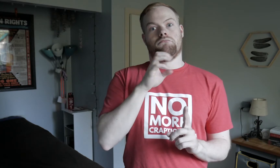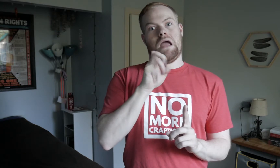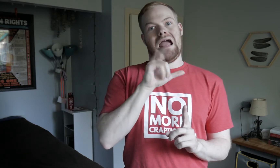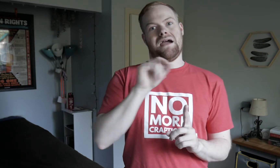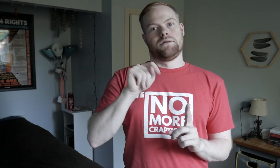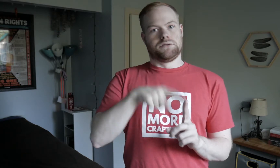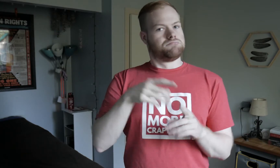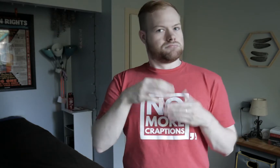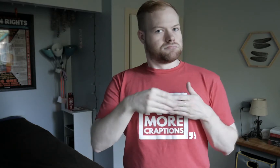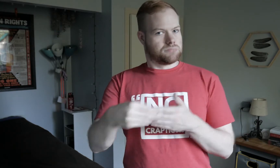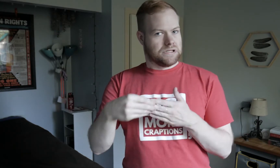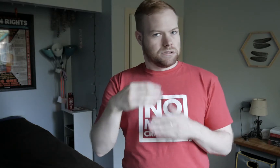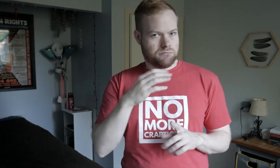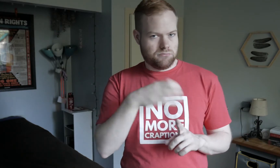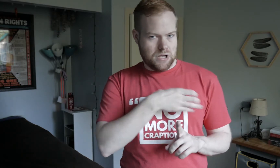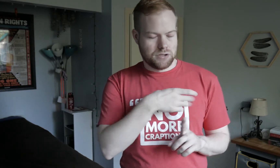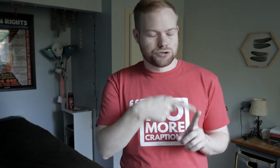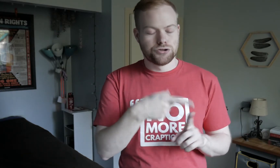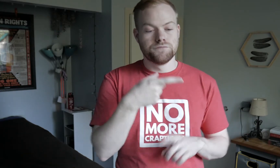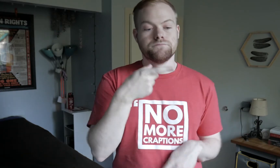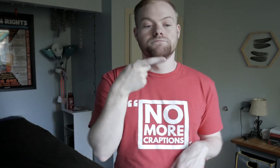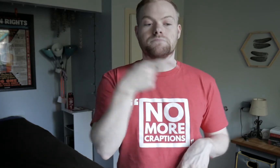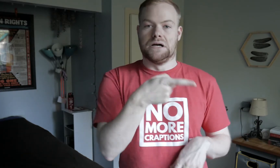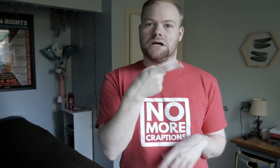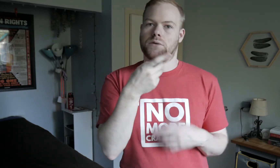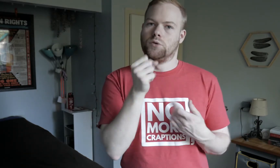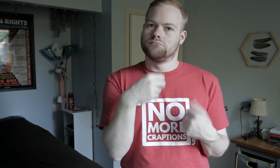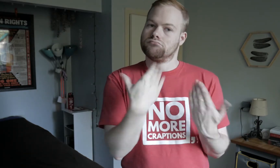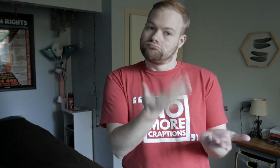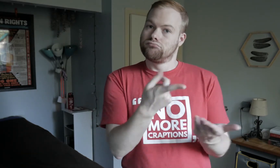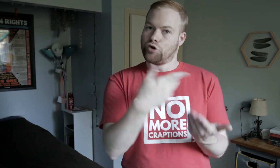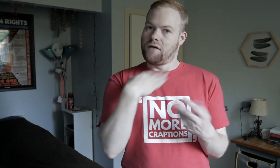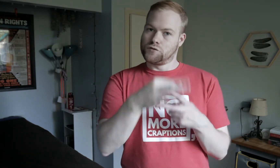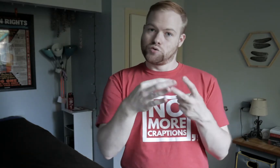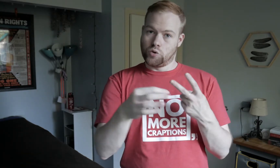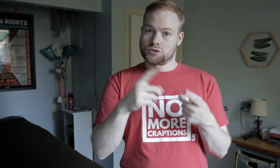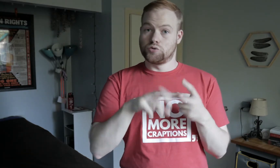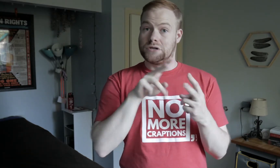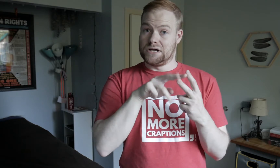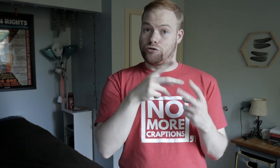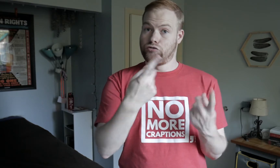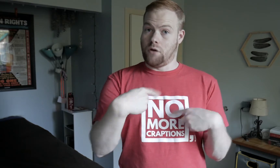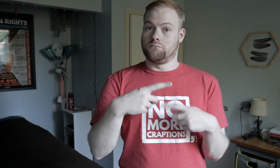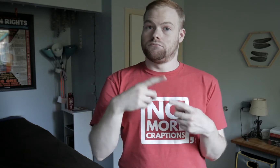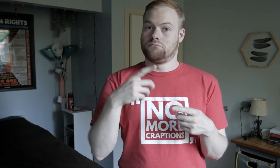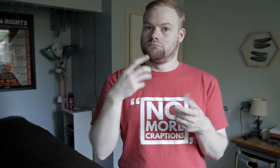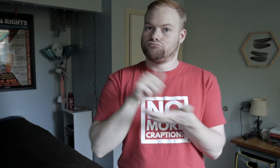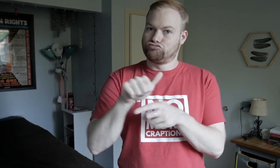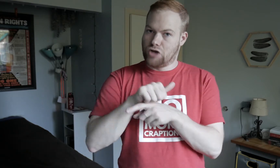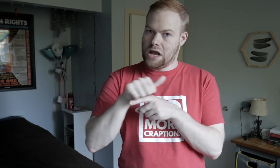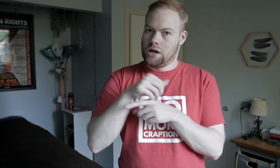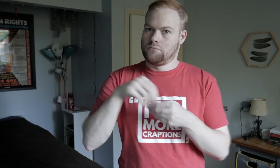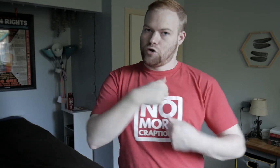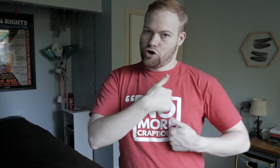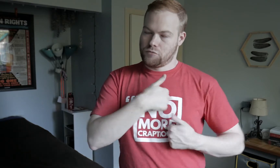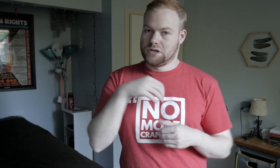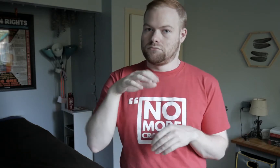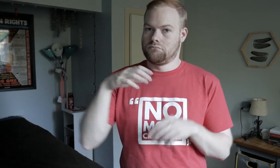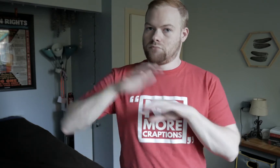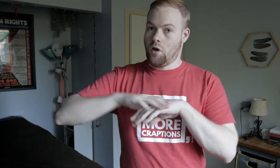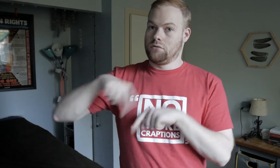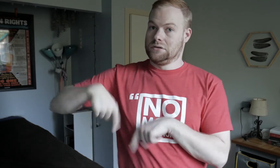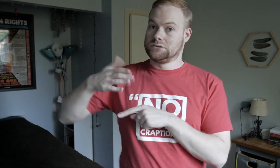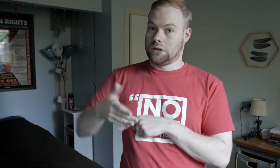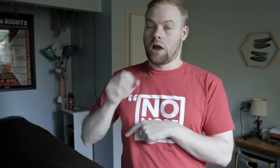Elliott is the main character, he was given the choice of either going and training in the army on this side,